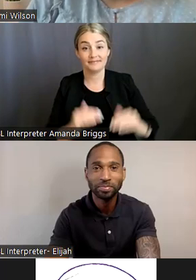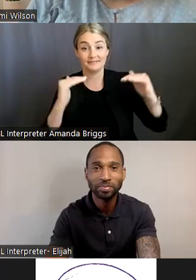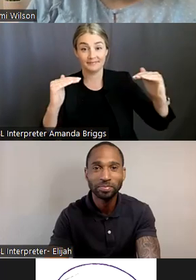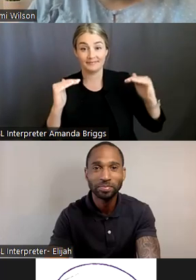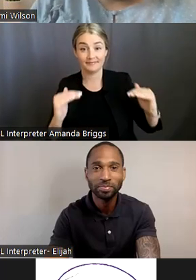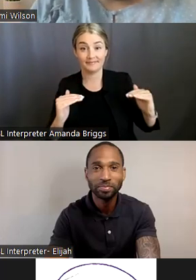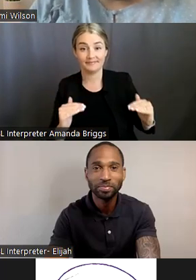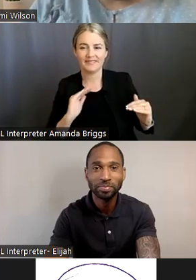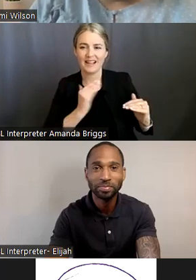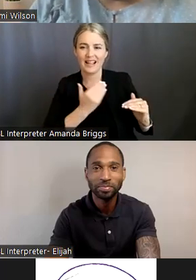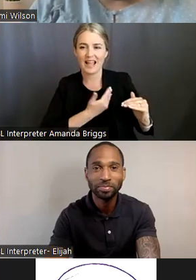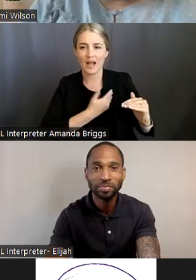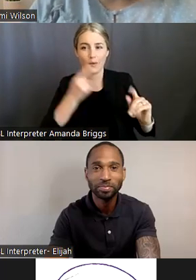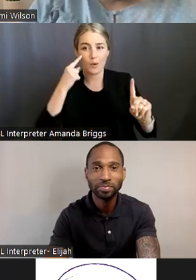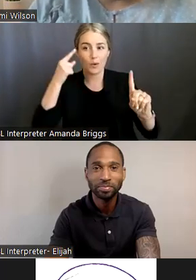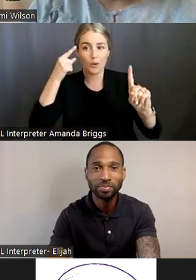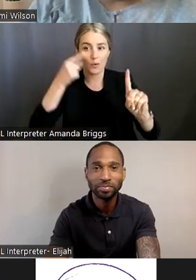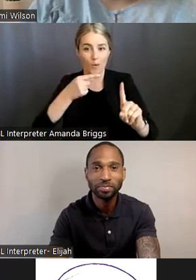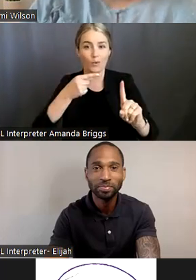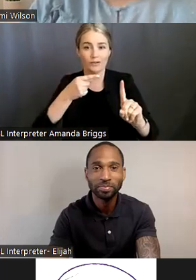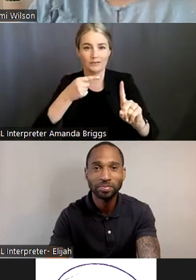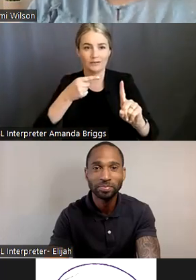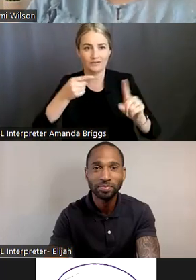or focus, focus for this particular training.